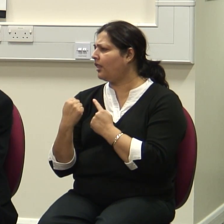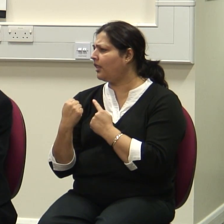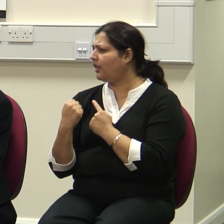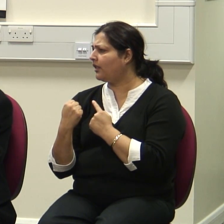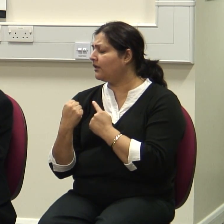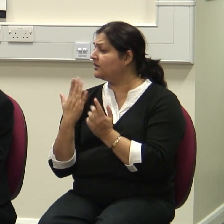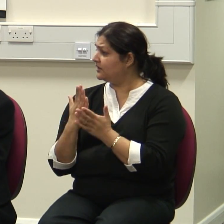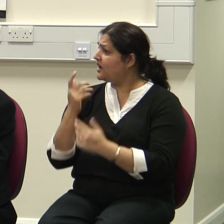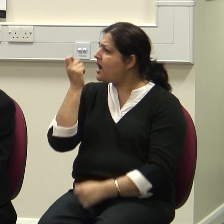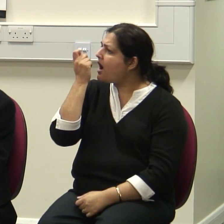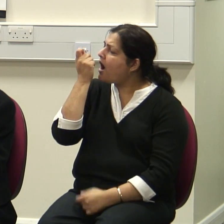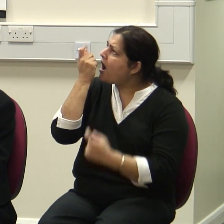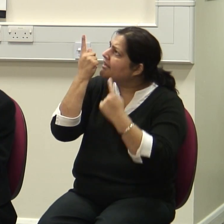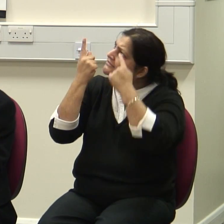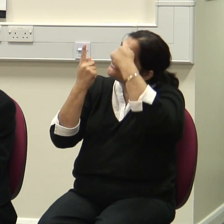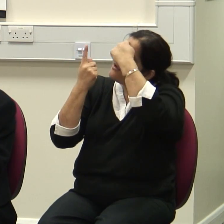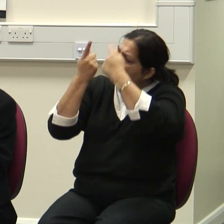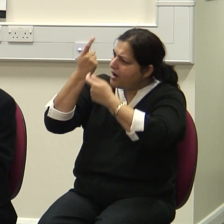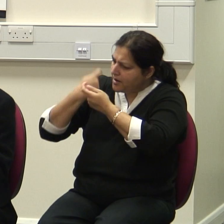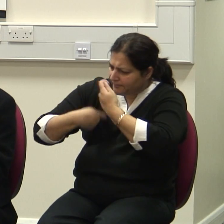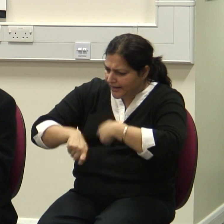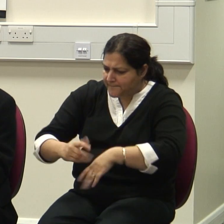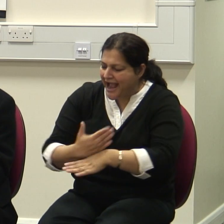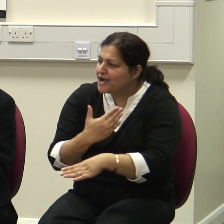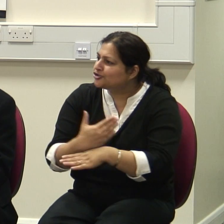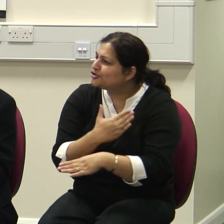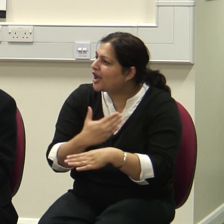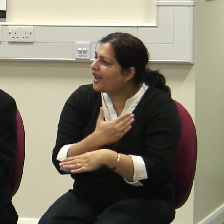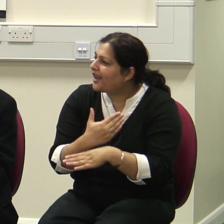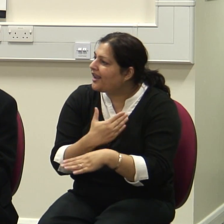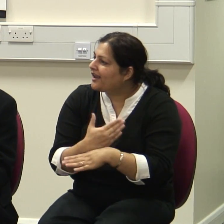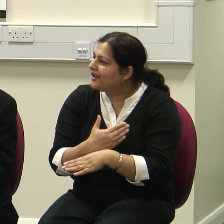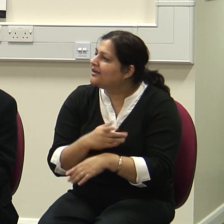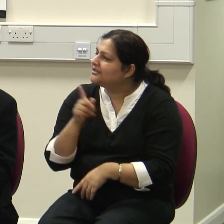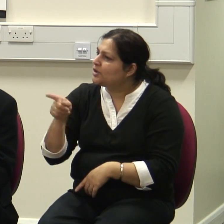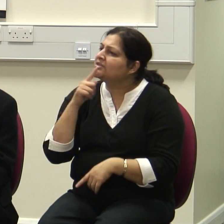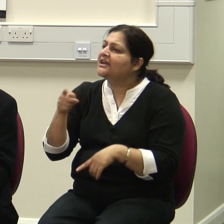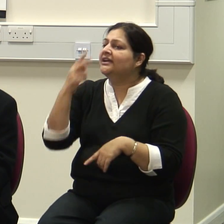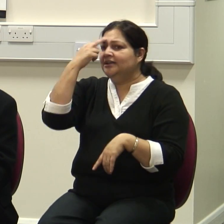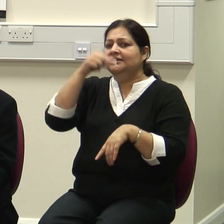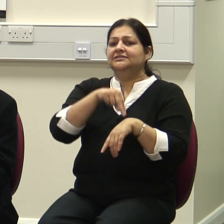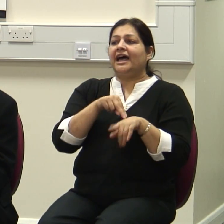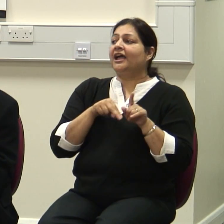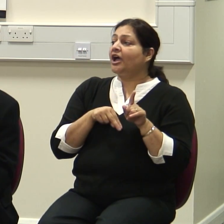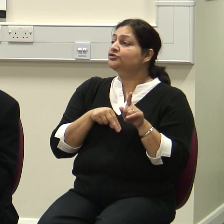ideas lead to actions. Now this idea that psychiatrists should be responsible for patients